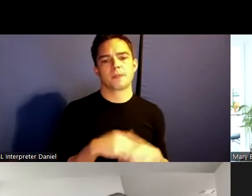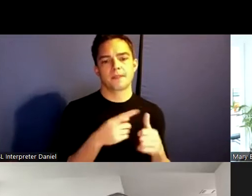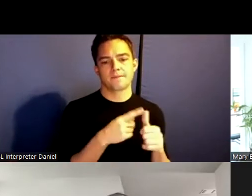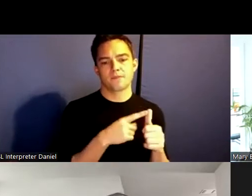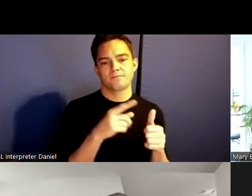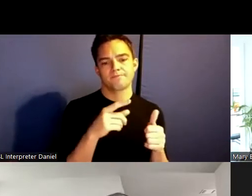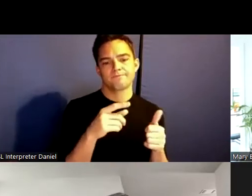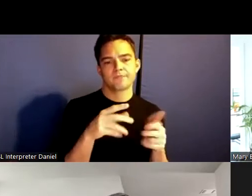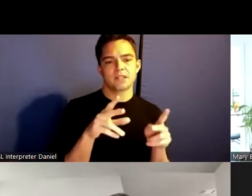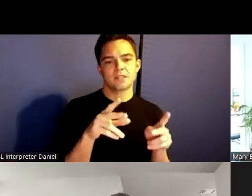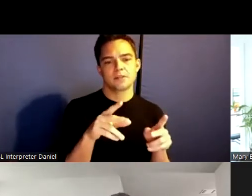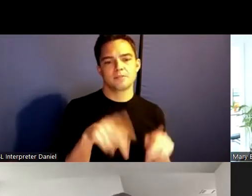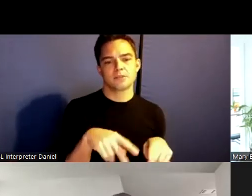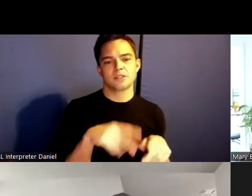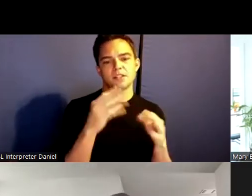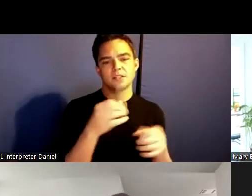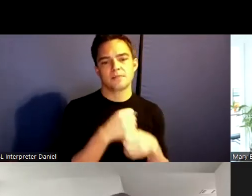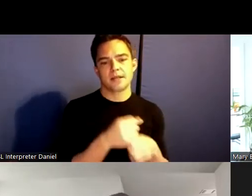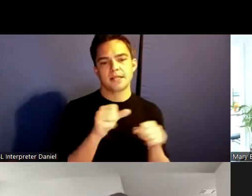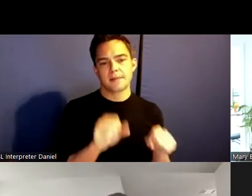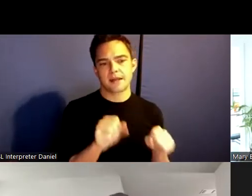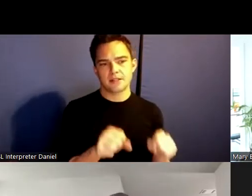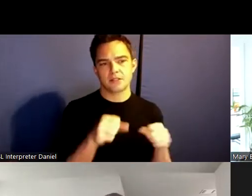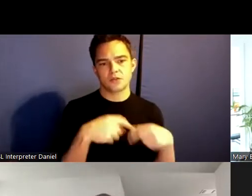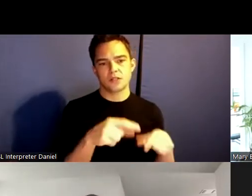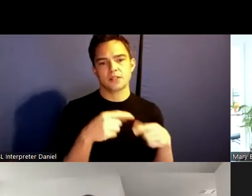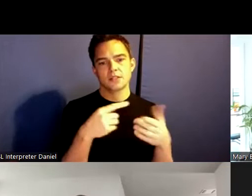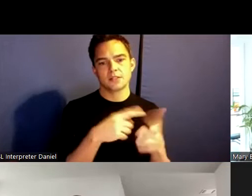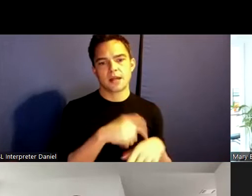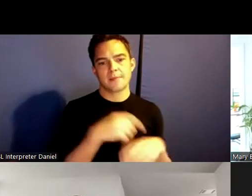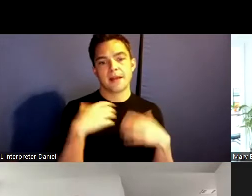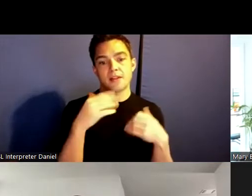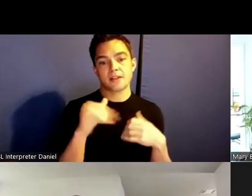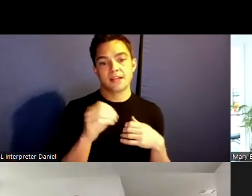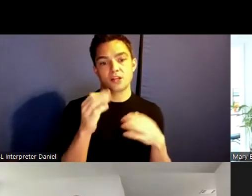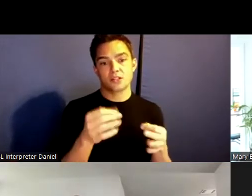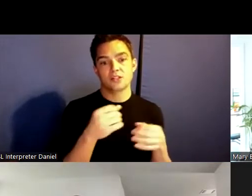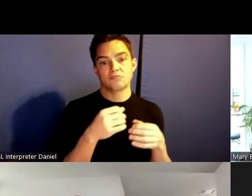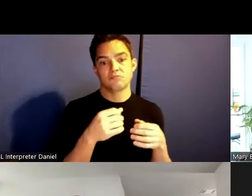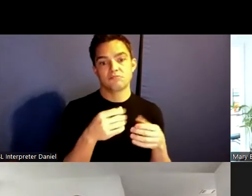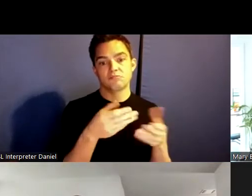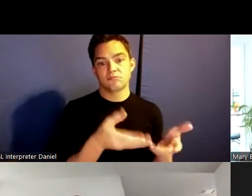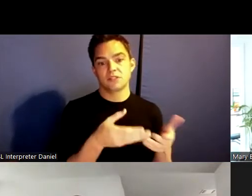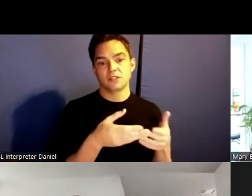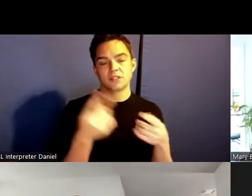making capacity at the time of healthcare decision is needed. The concern is that there's informed consent and real